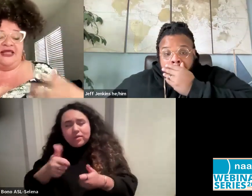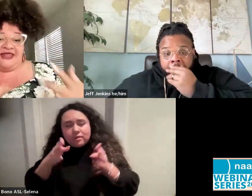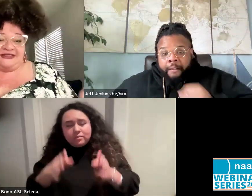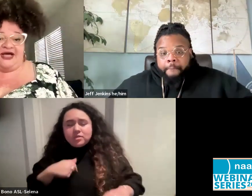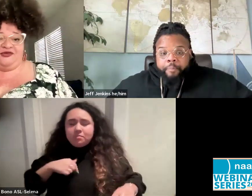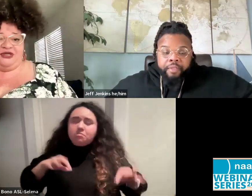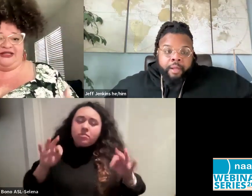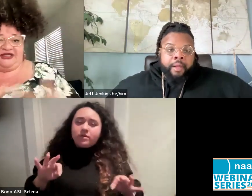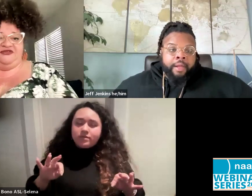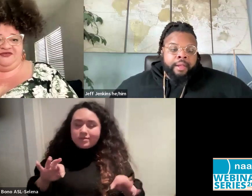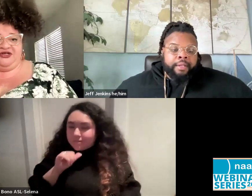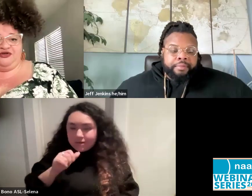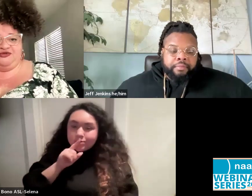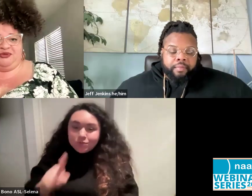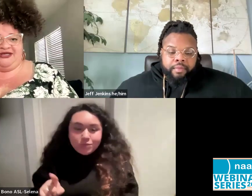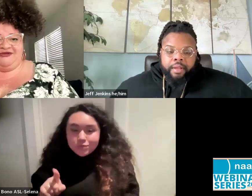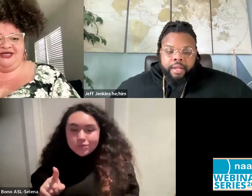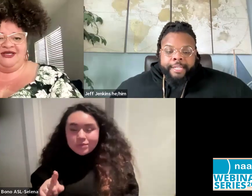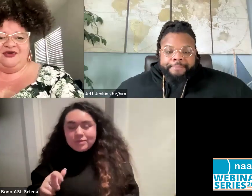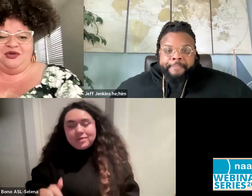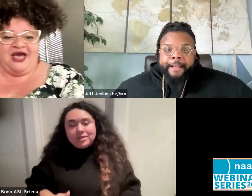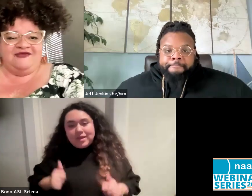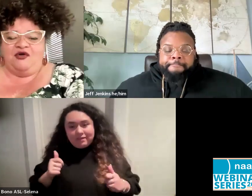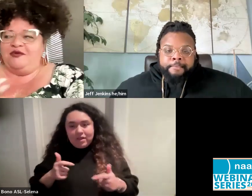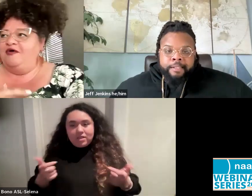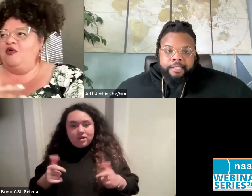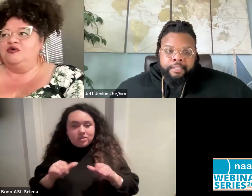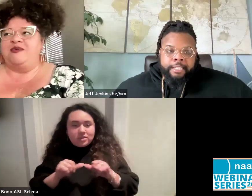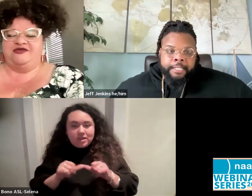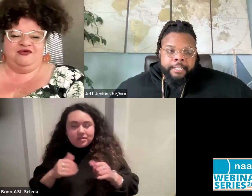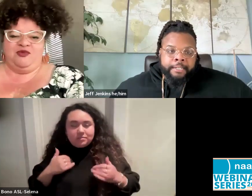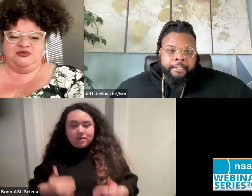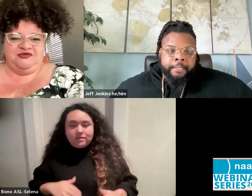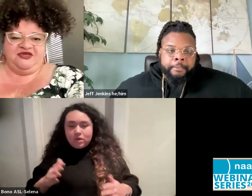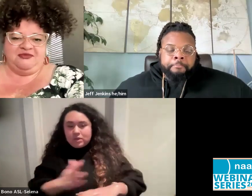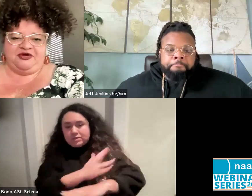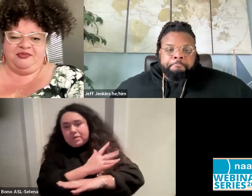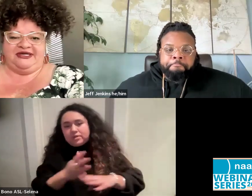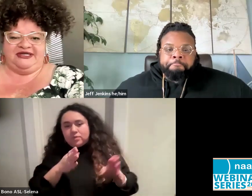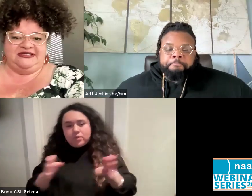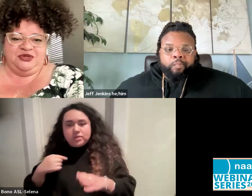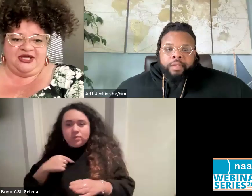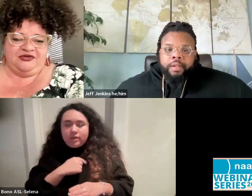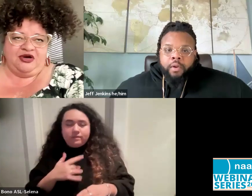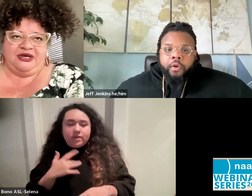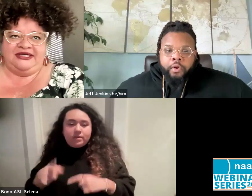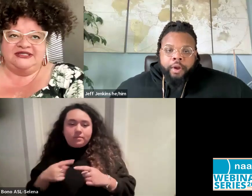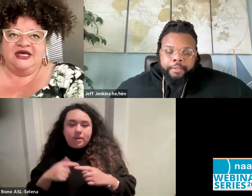And that's not the reality of living in a larger body, right? We have a whole spectrum of ways we feel about our bodies, things we encounter in our bodies,